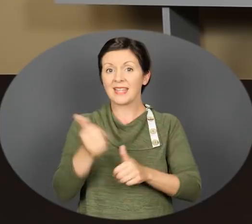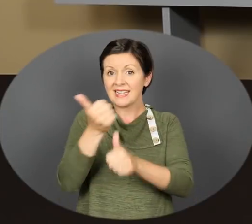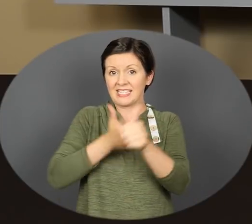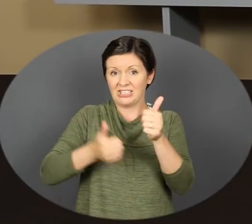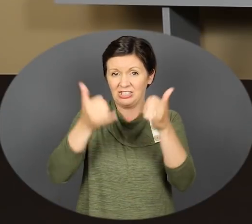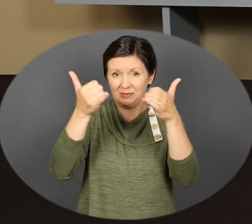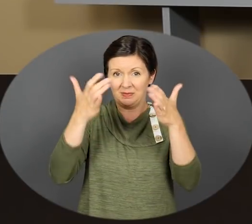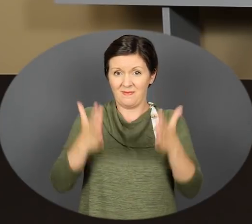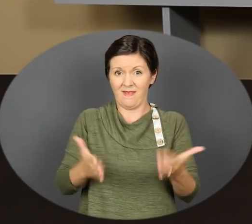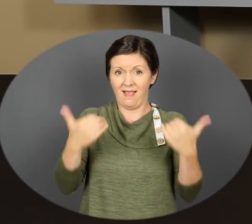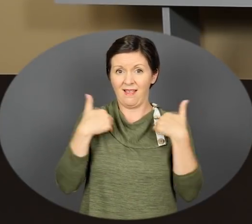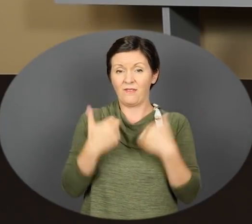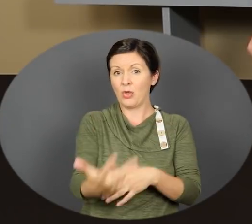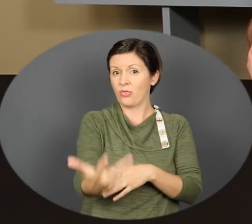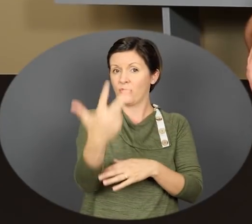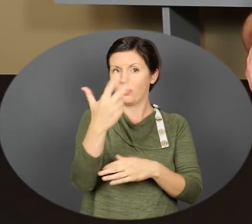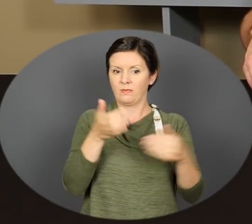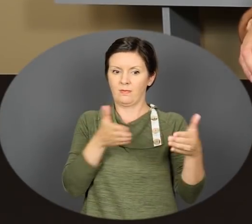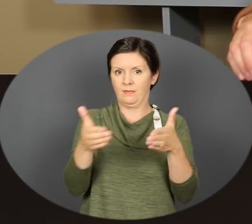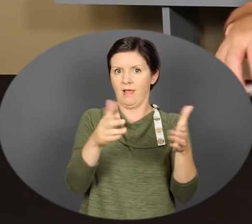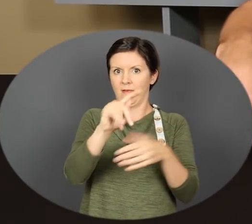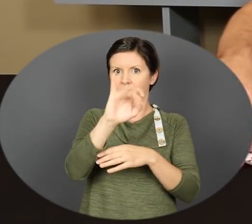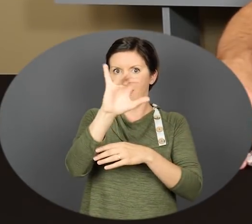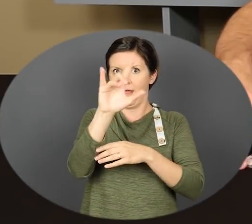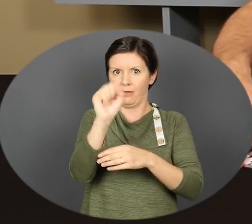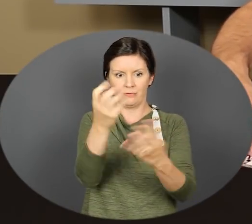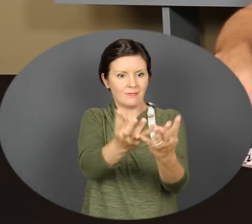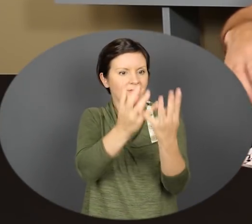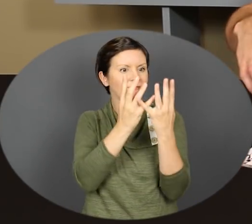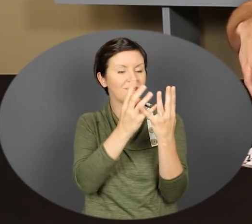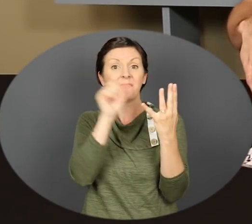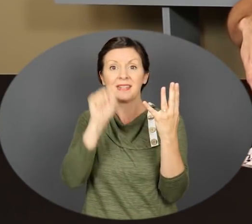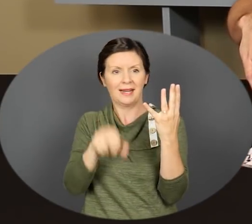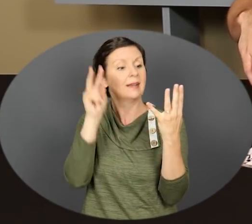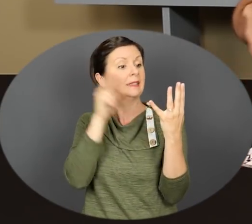Each player is now dealt 3 path tiles. And you can look at your own, but you want to